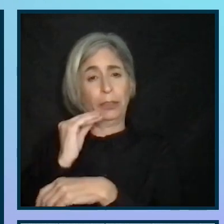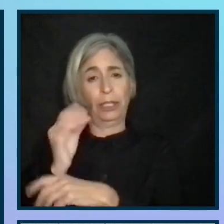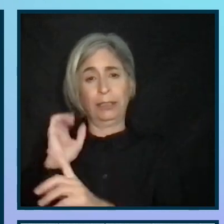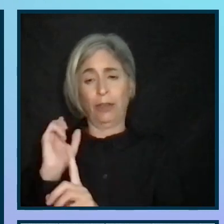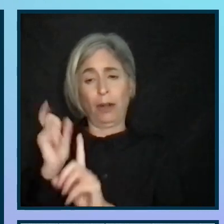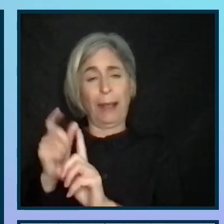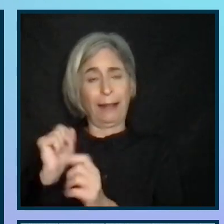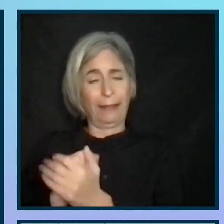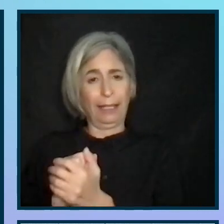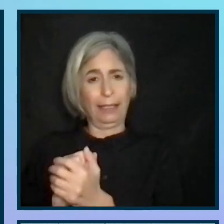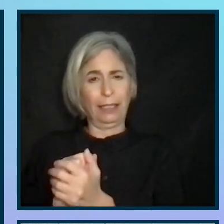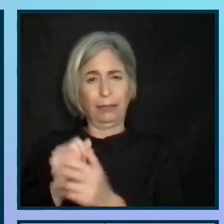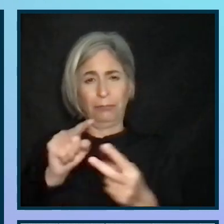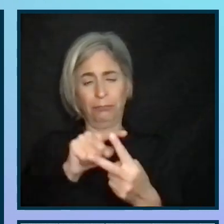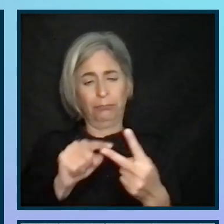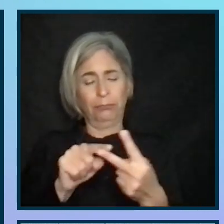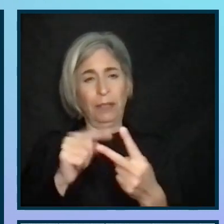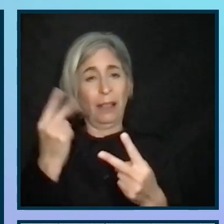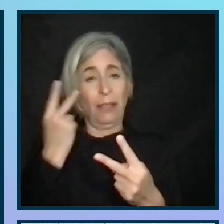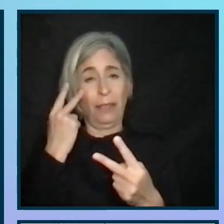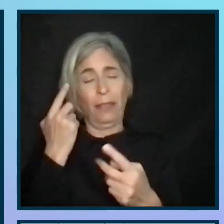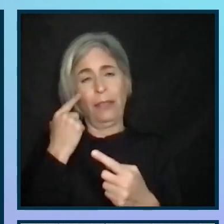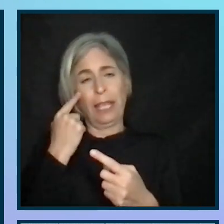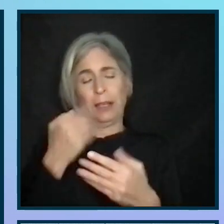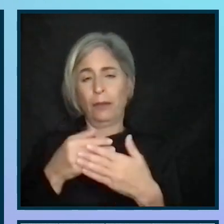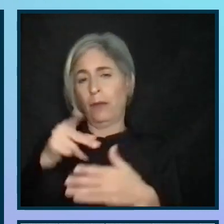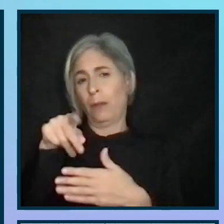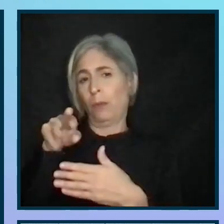You may think of these as being proactive or being reactive.